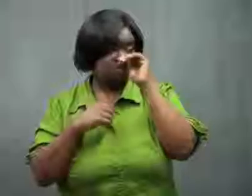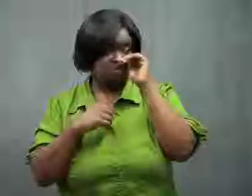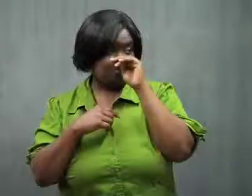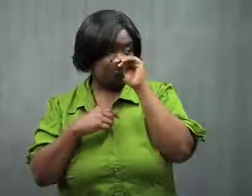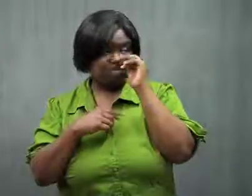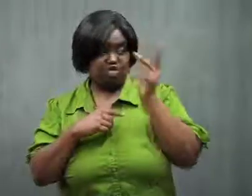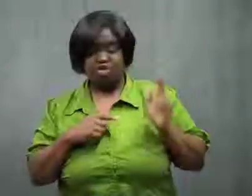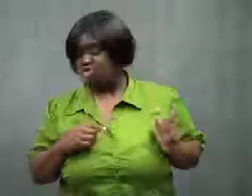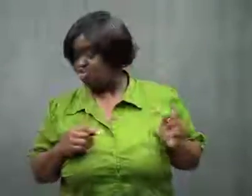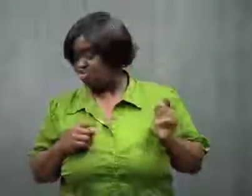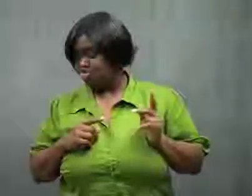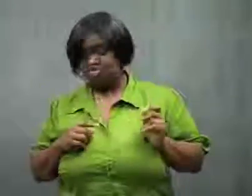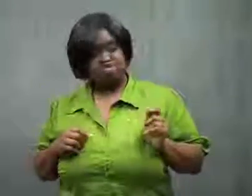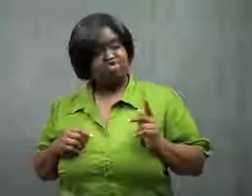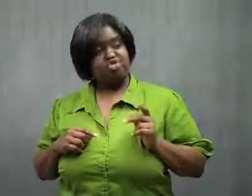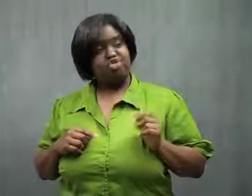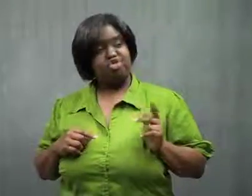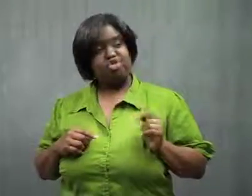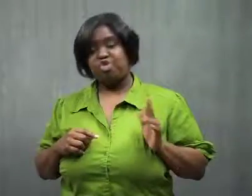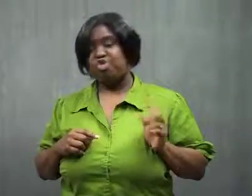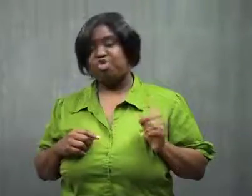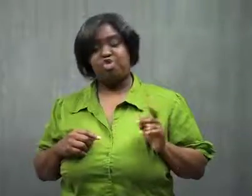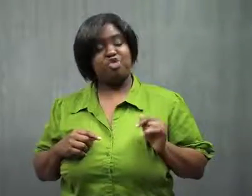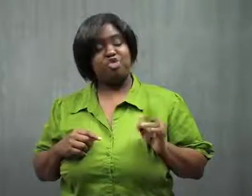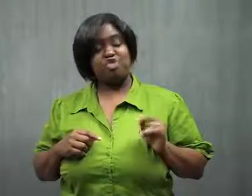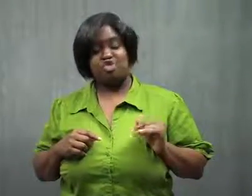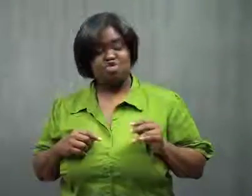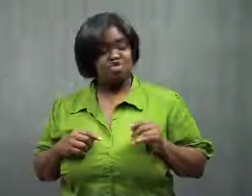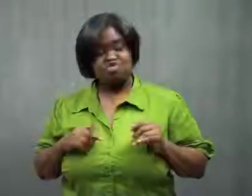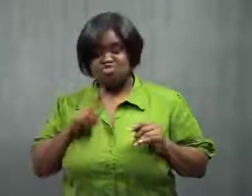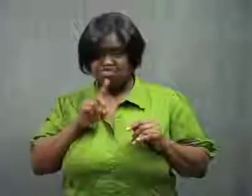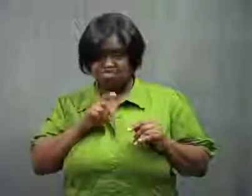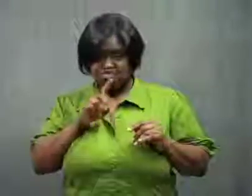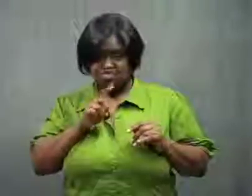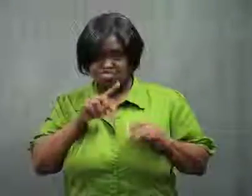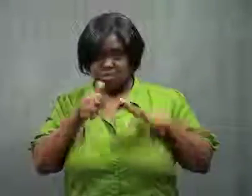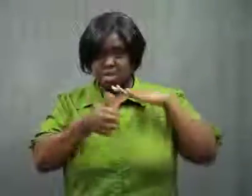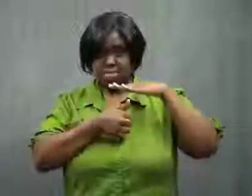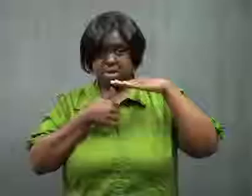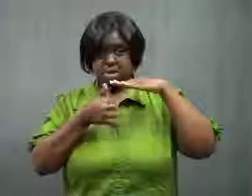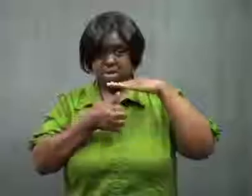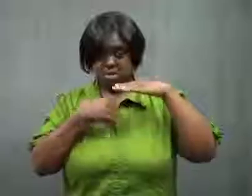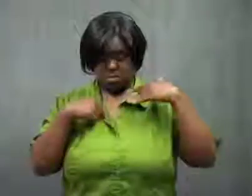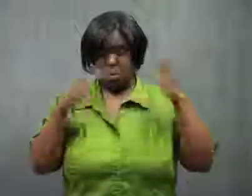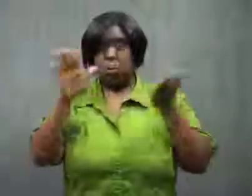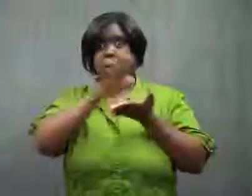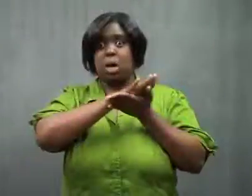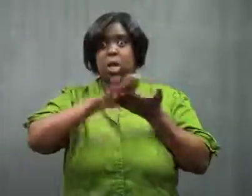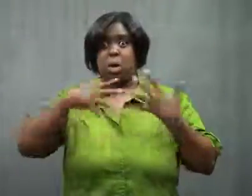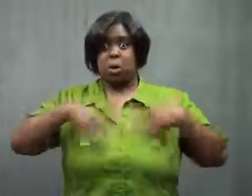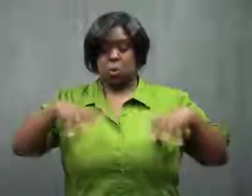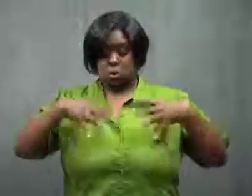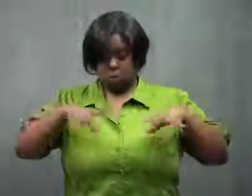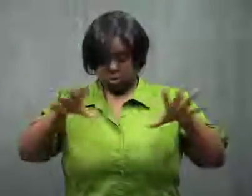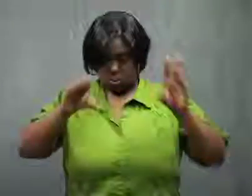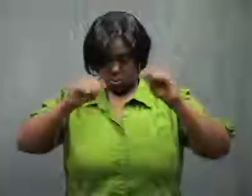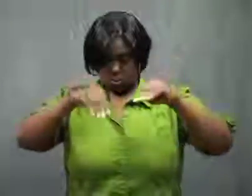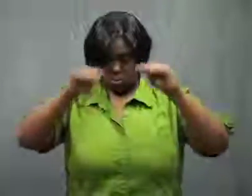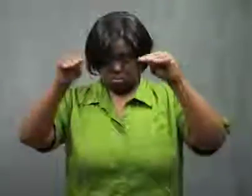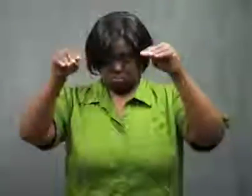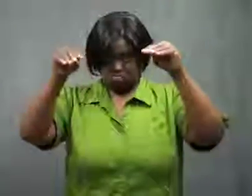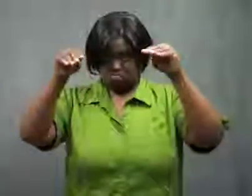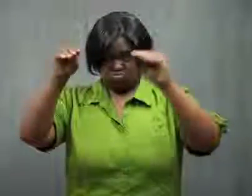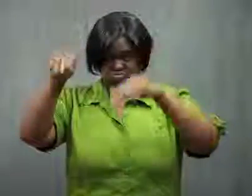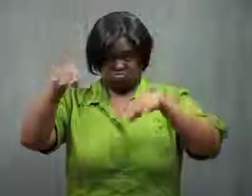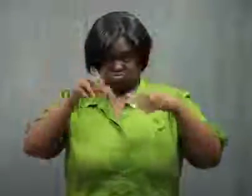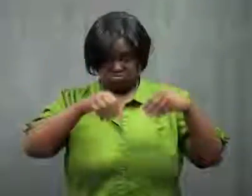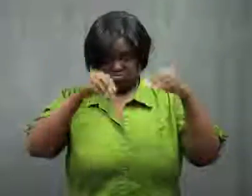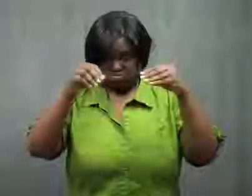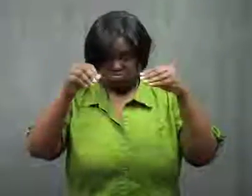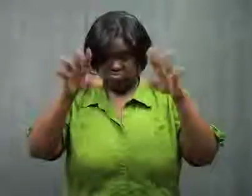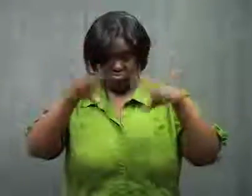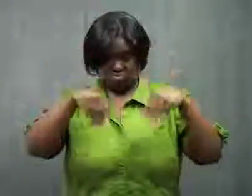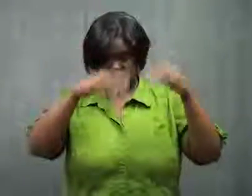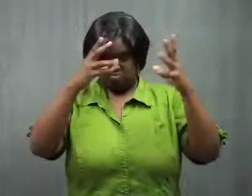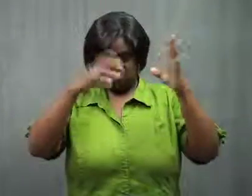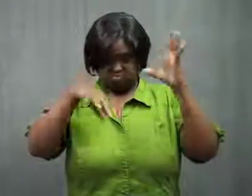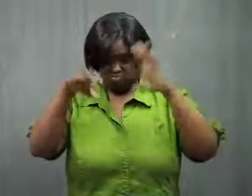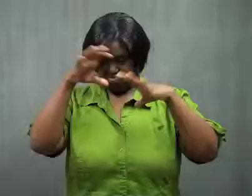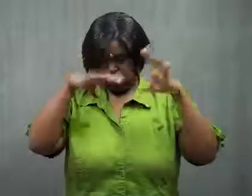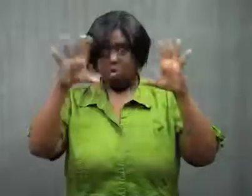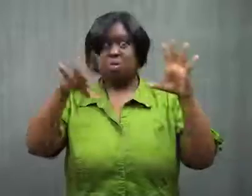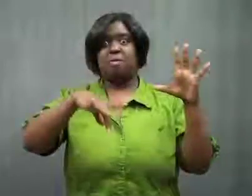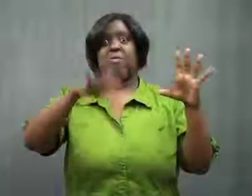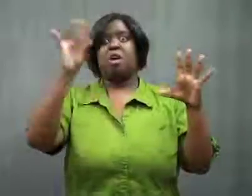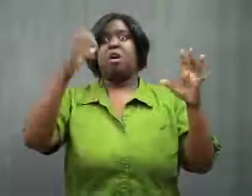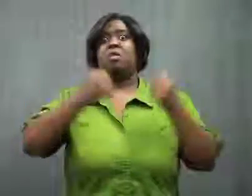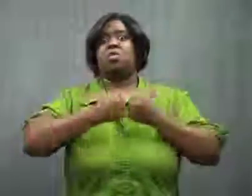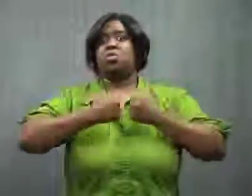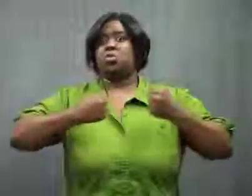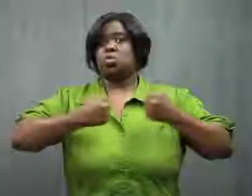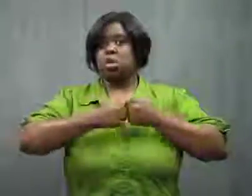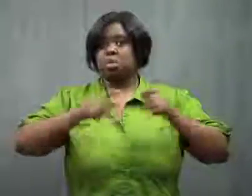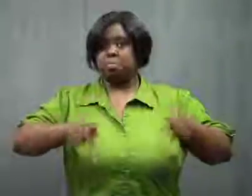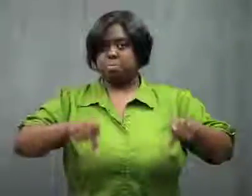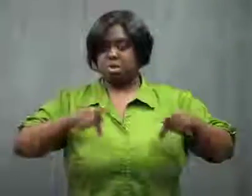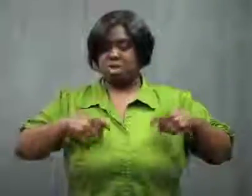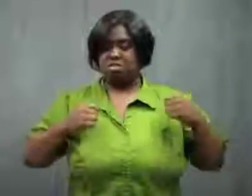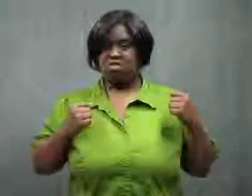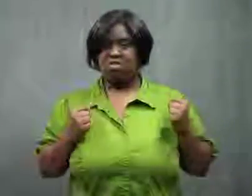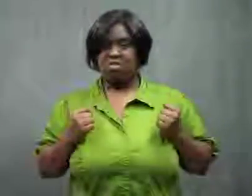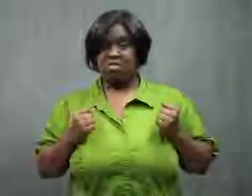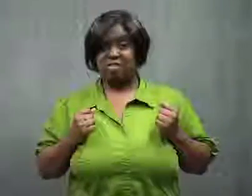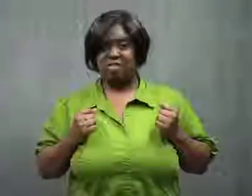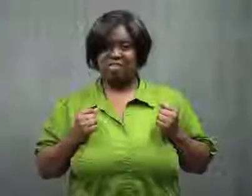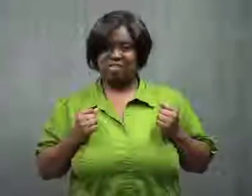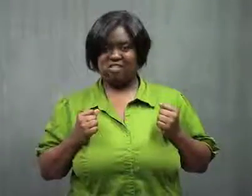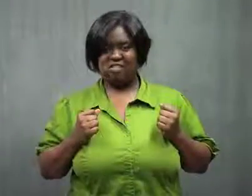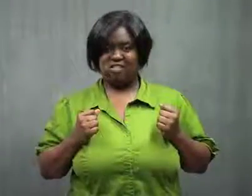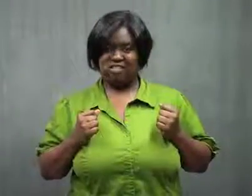I went down in the basement for some clean clothes.